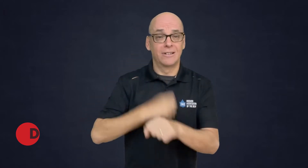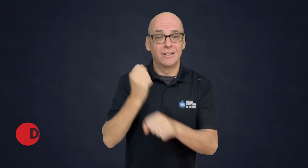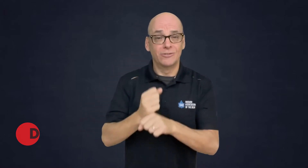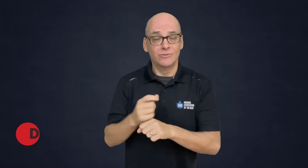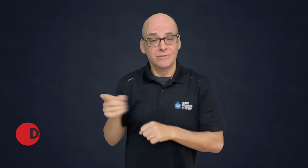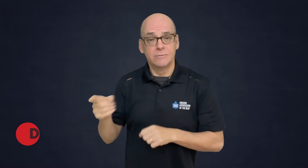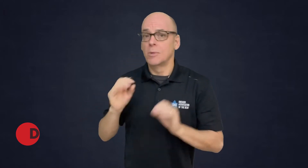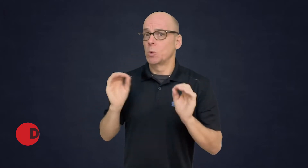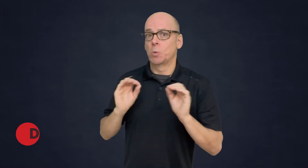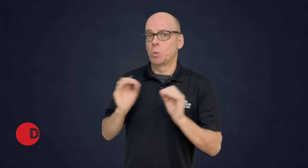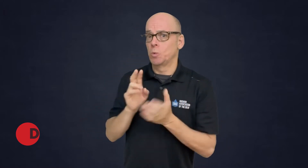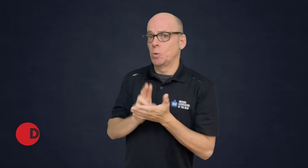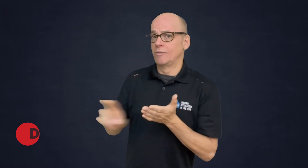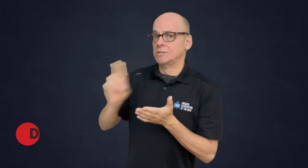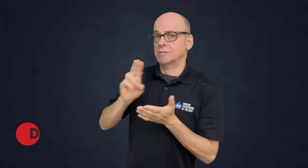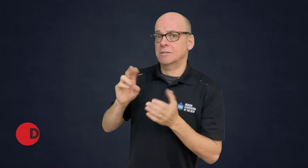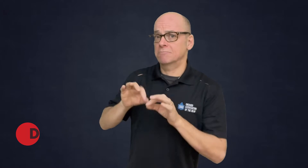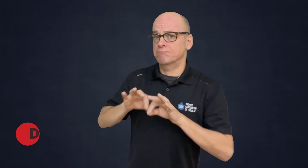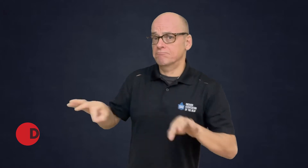taught for many years but no university degree cannot teach